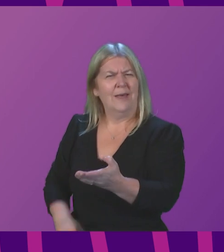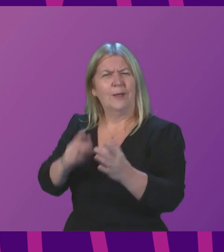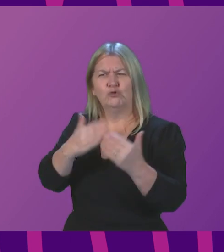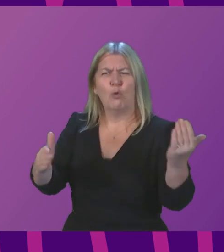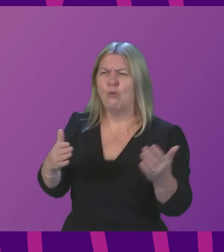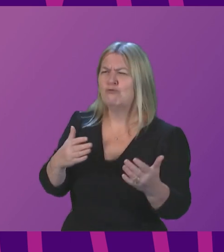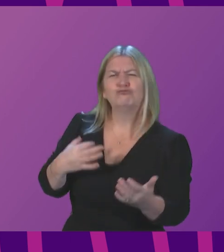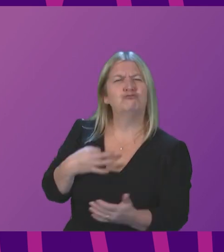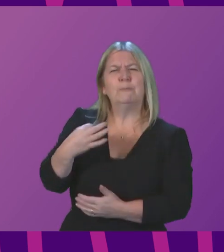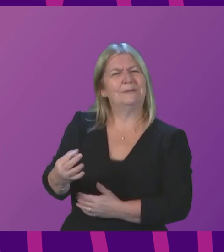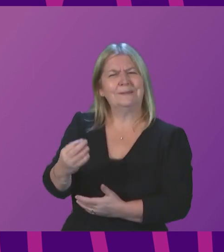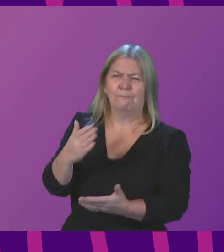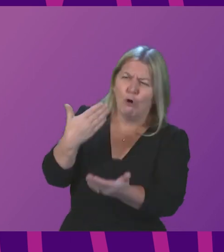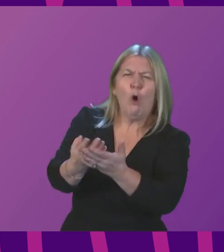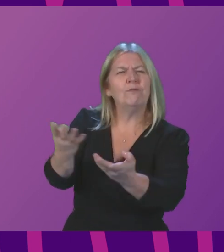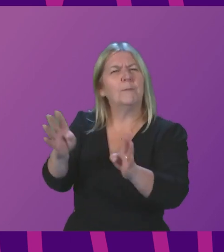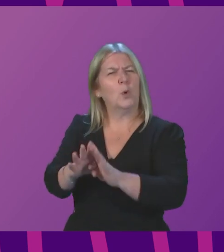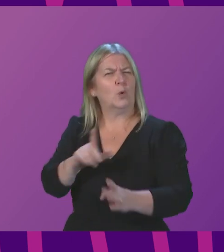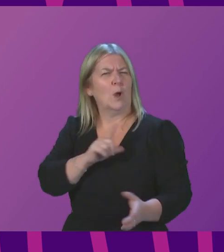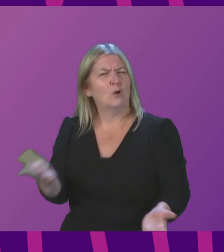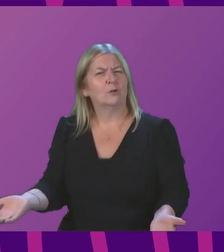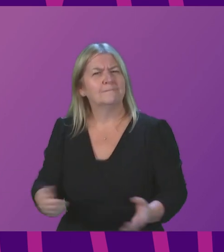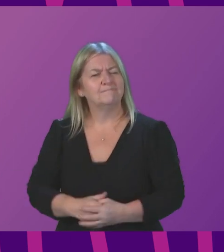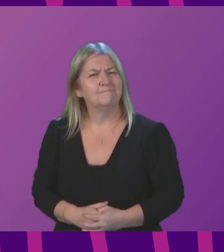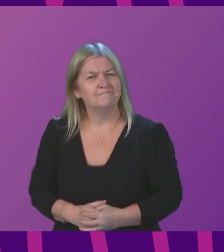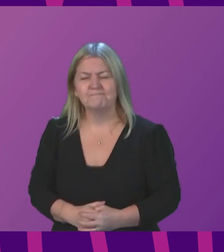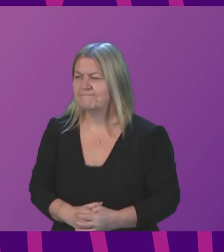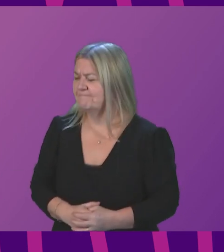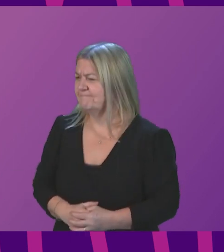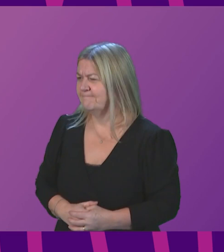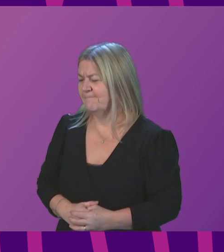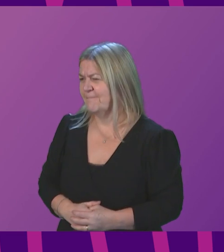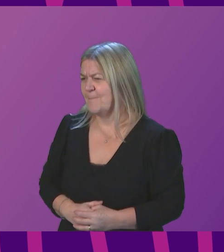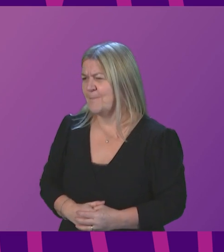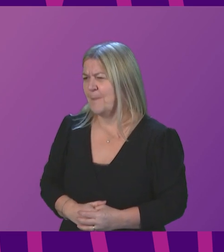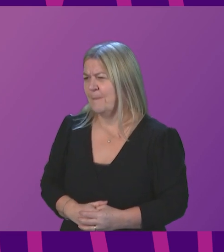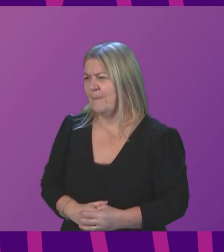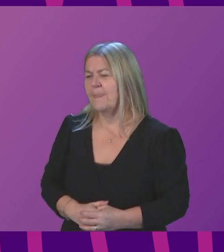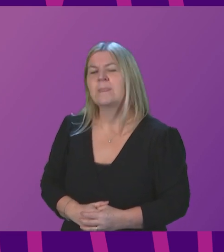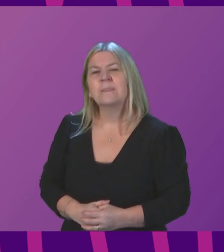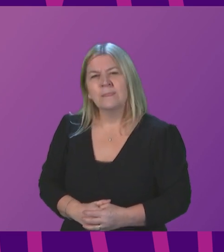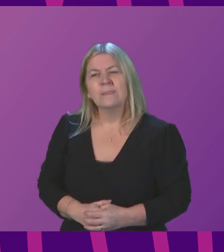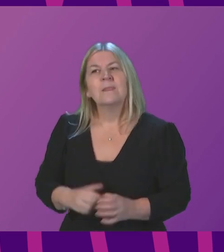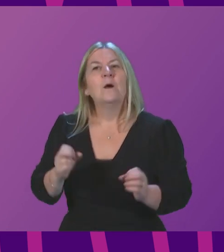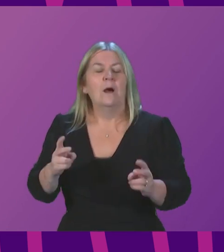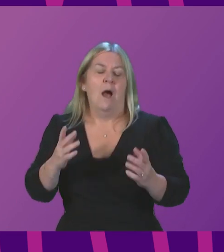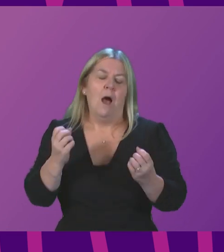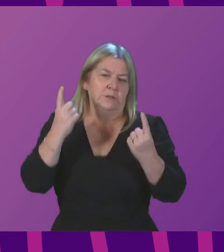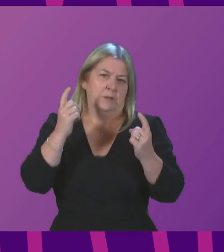by her Government? Although I can understand the concerns that Rhoda Grant has expressed, I do not think